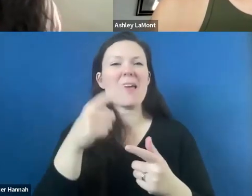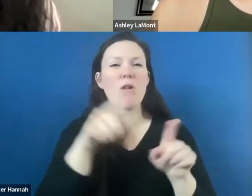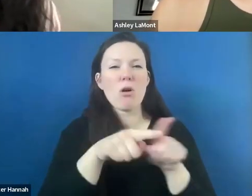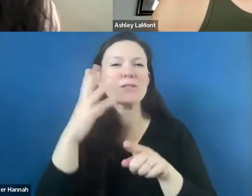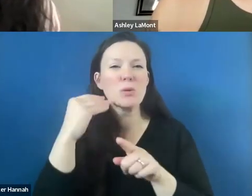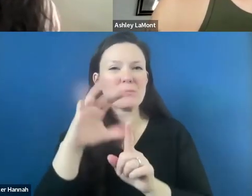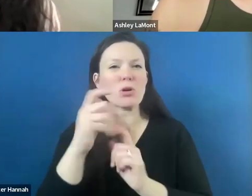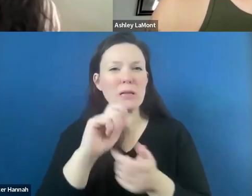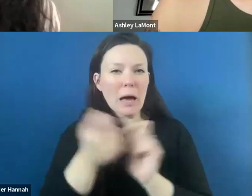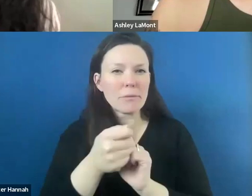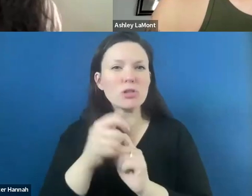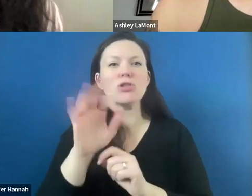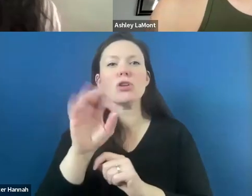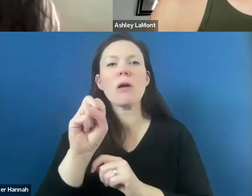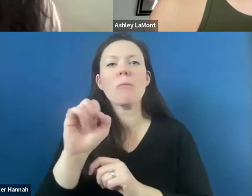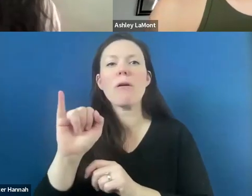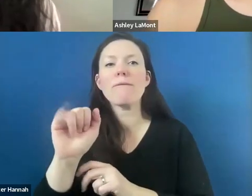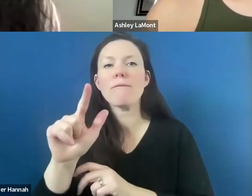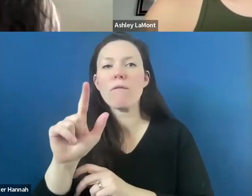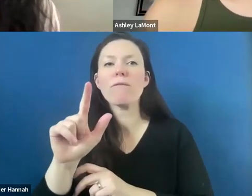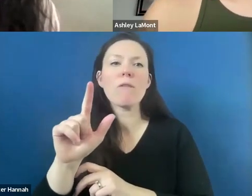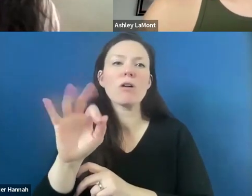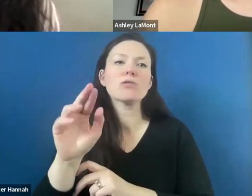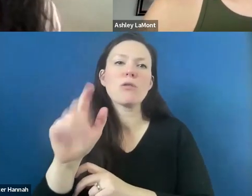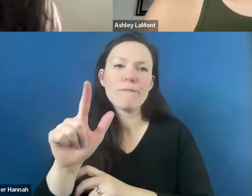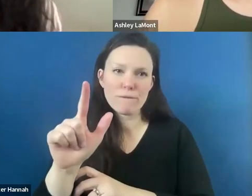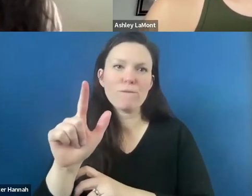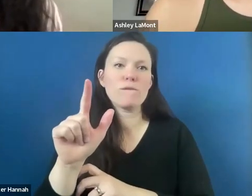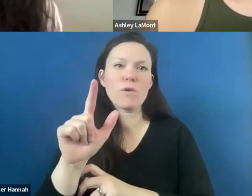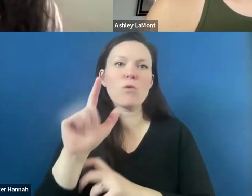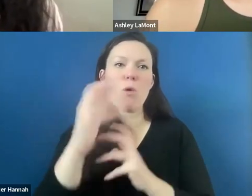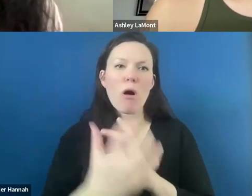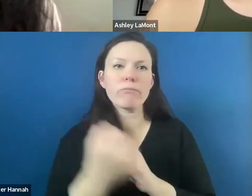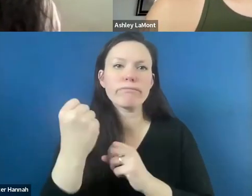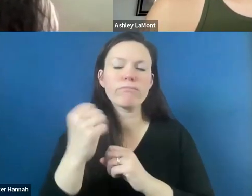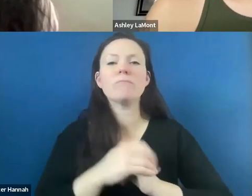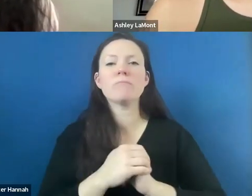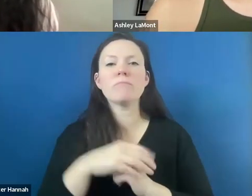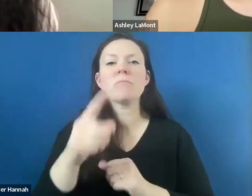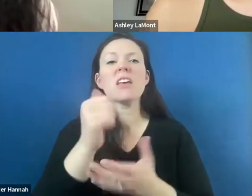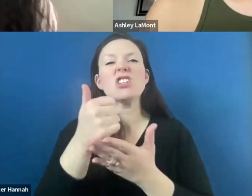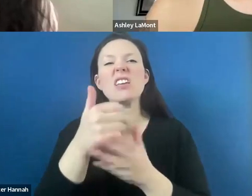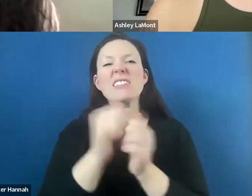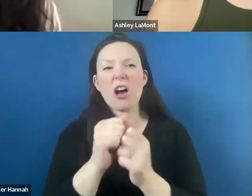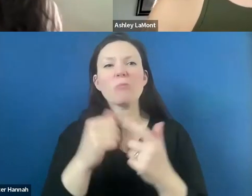Before joining Honor the Earth as national campaigns director, Ash organized various frontline fights in their community.